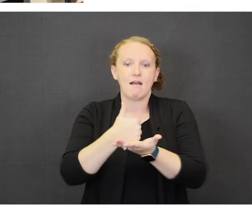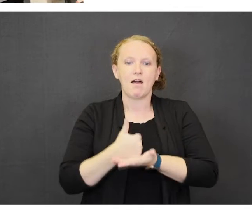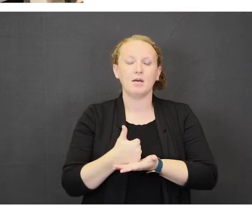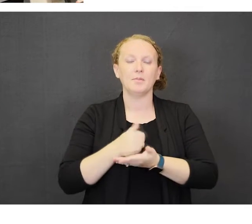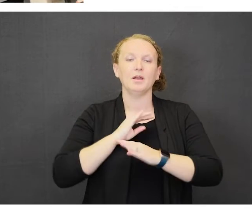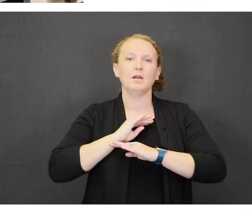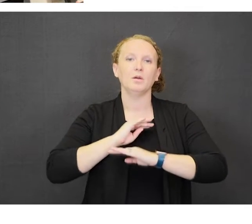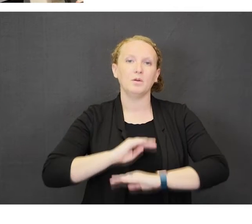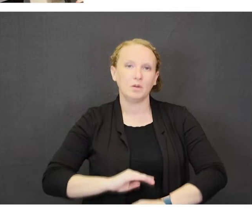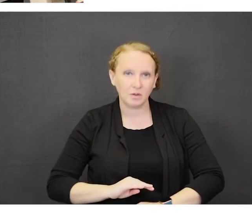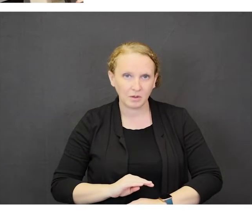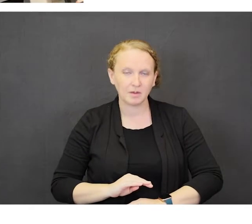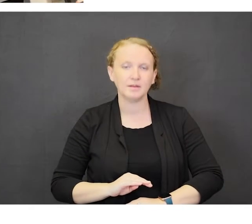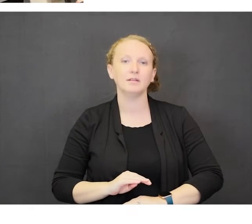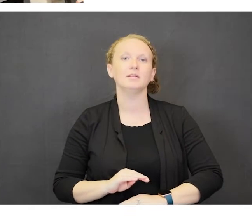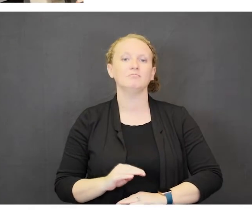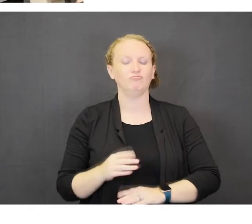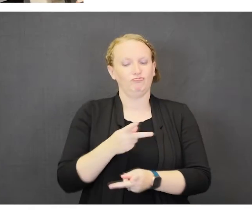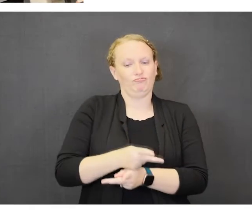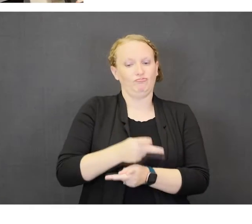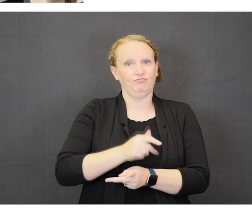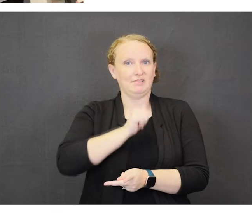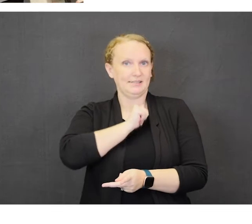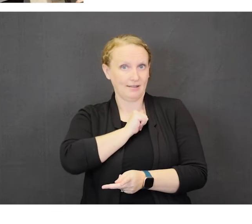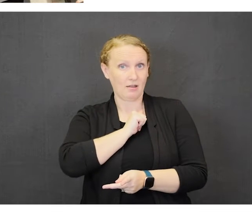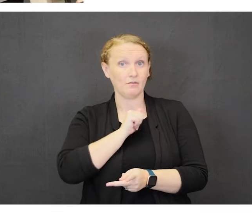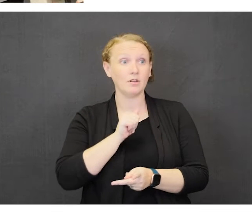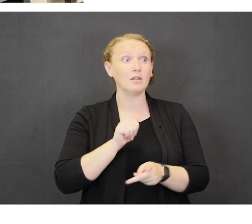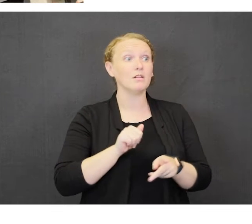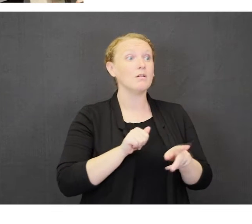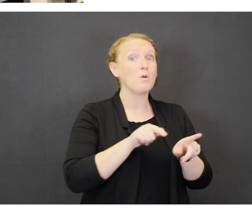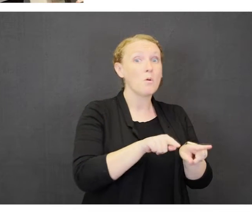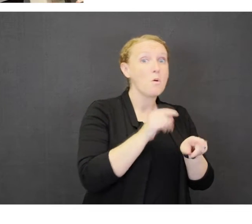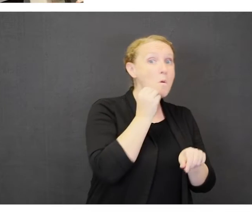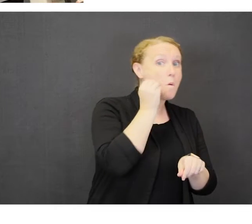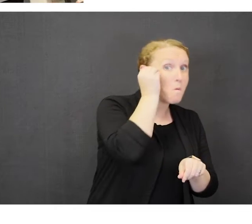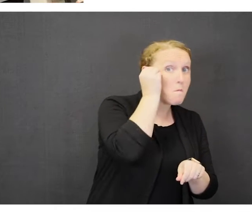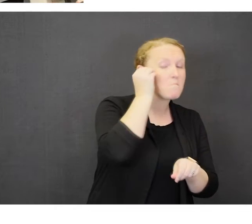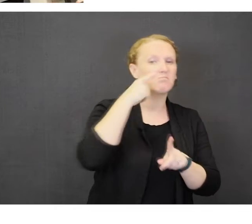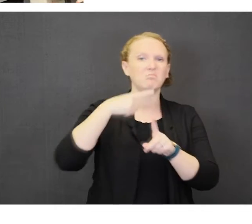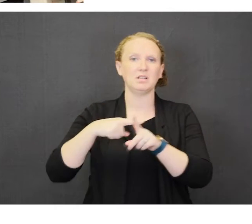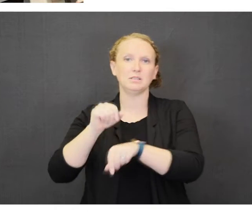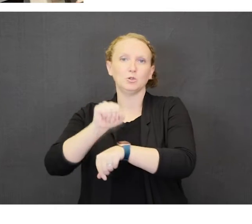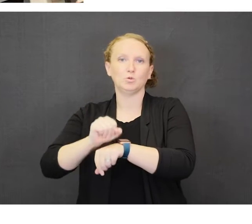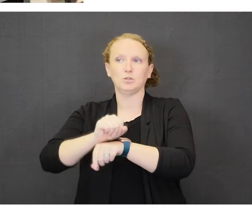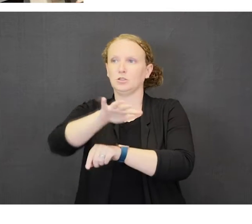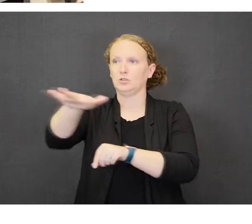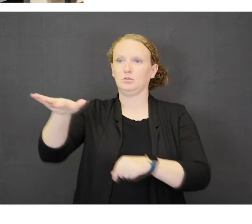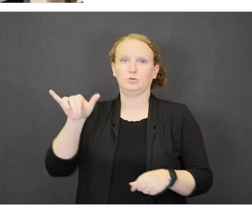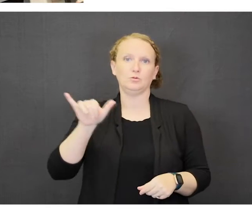And while you are um at work to be able to maximize your own mental health right now and to